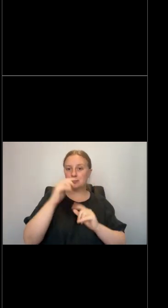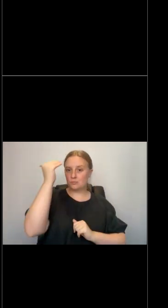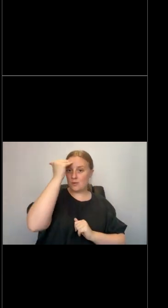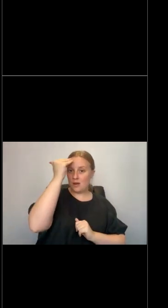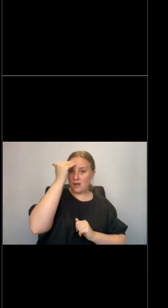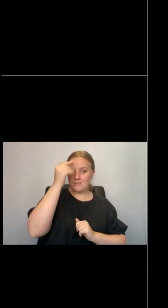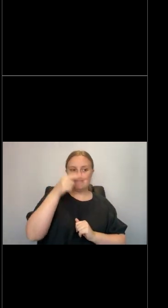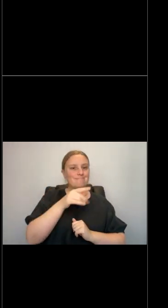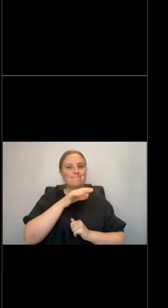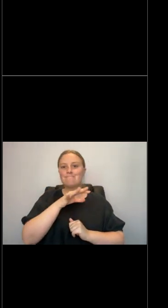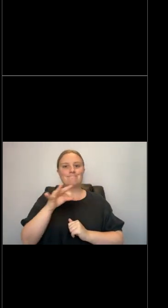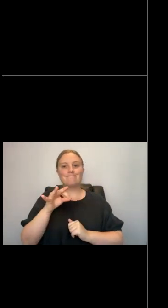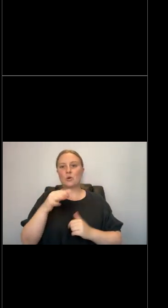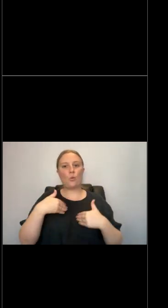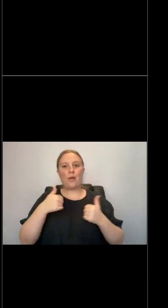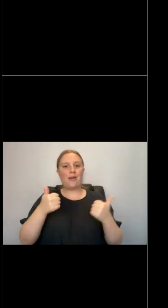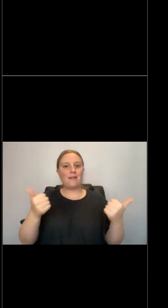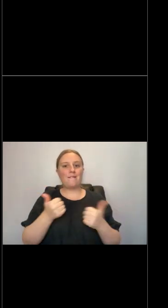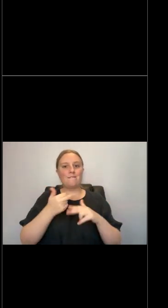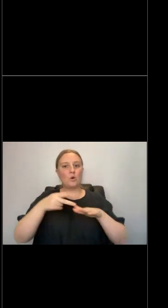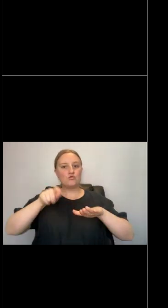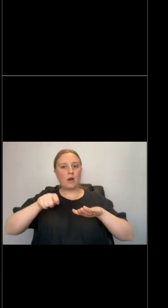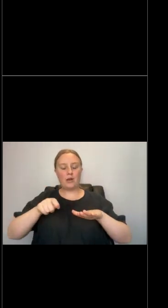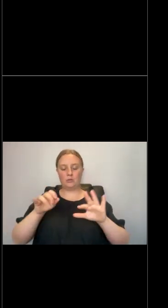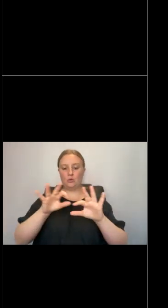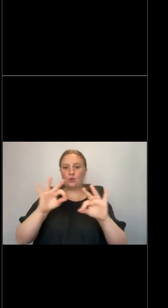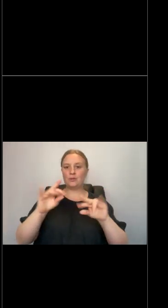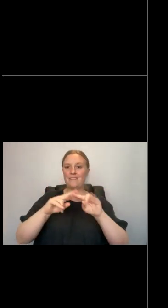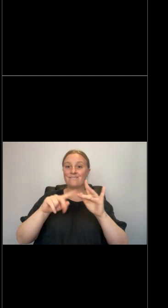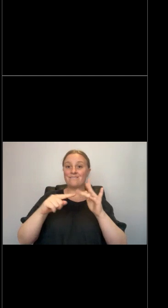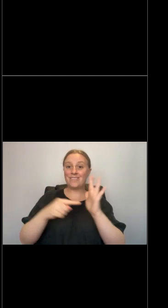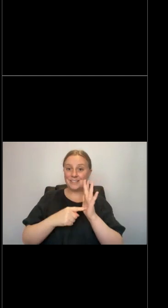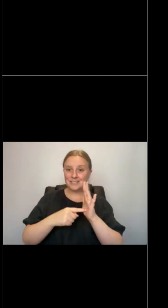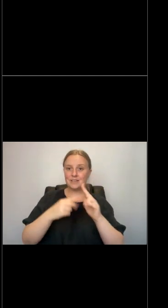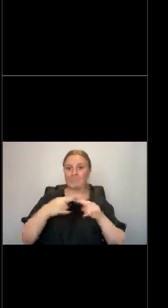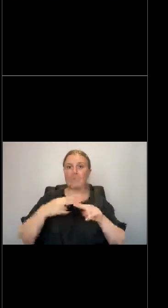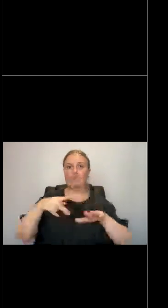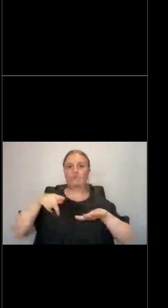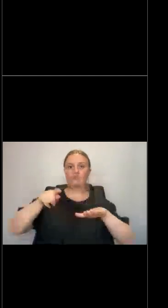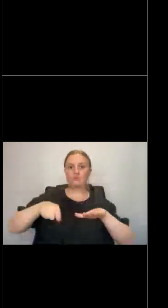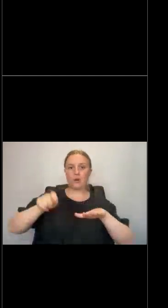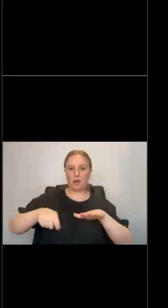either a forensic order mental health category, a forensic order